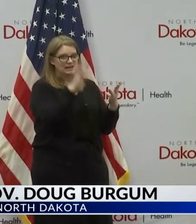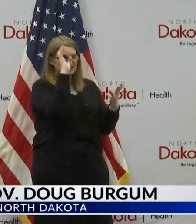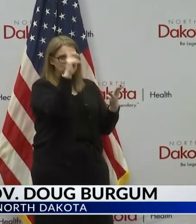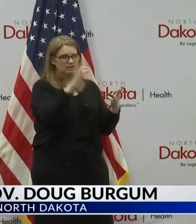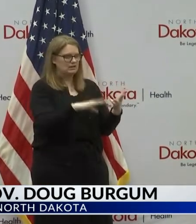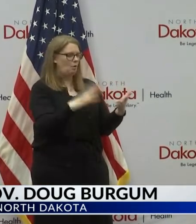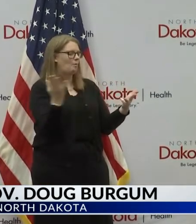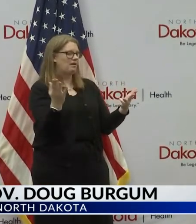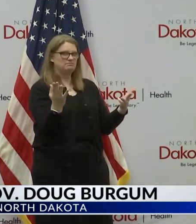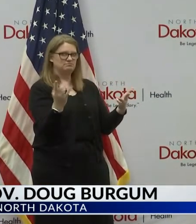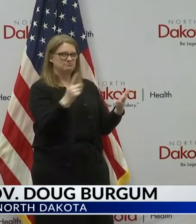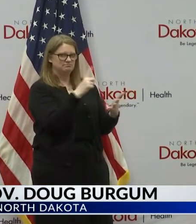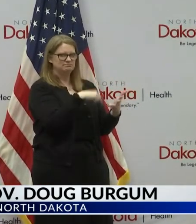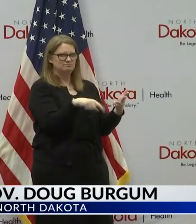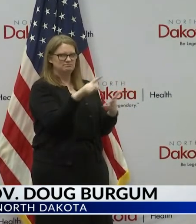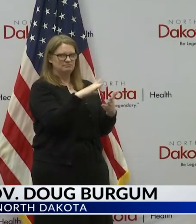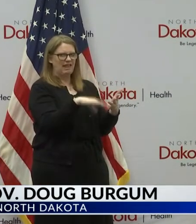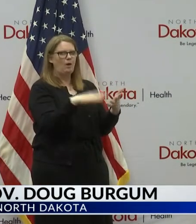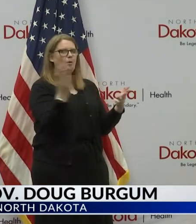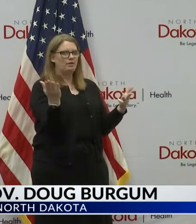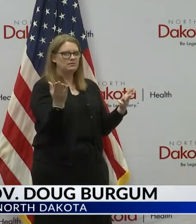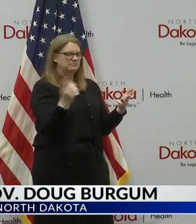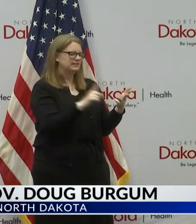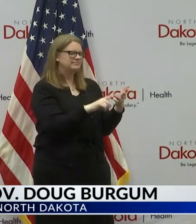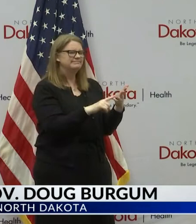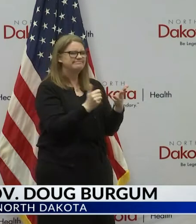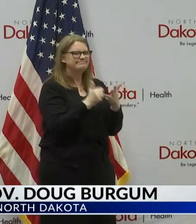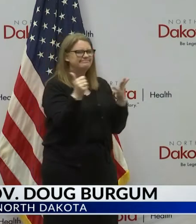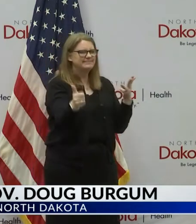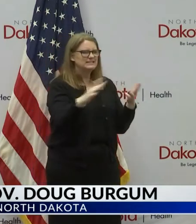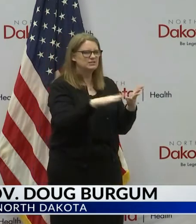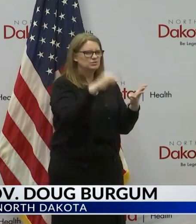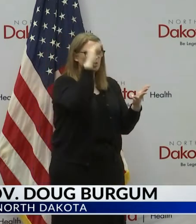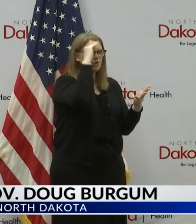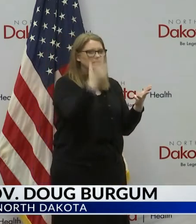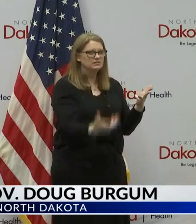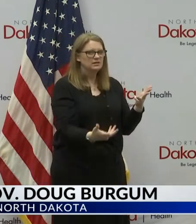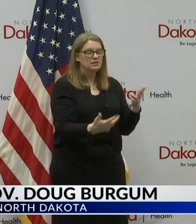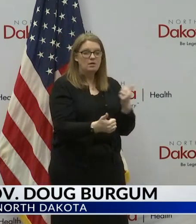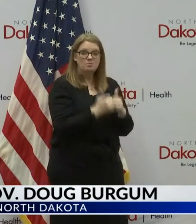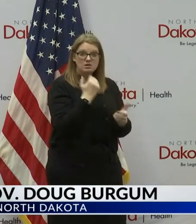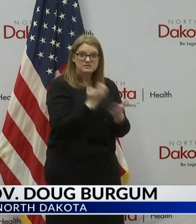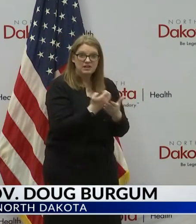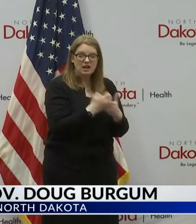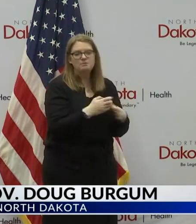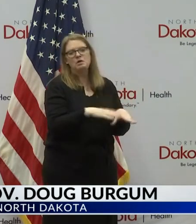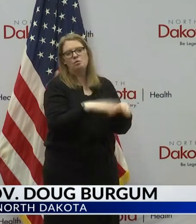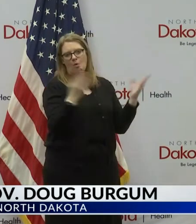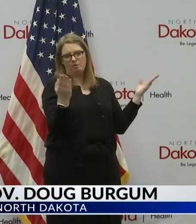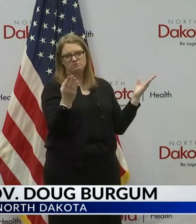OF HEALTH CARE IS OPEN, INCLUDING ELECTIVE SURGERIES. AND ALL OF EDUCATION IS OPERATING WITH DISTANT LEARNING.